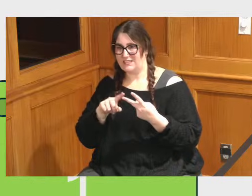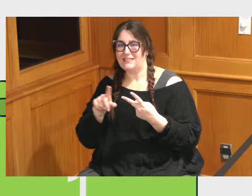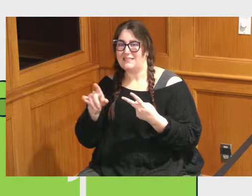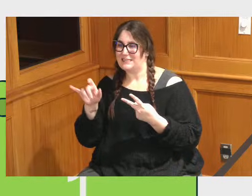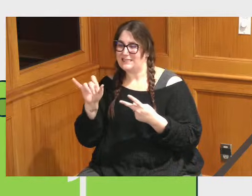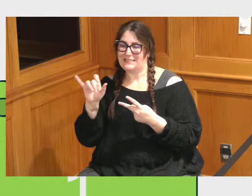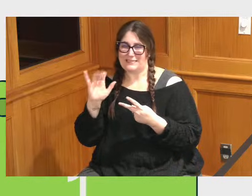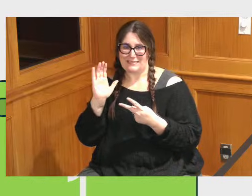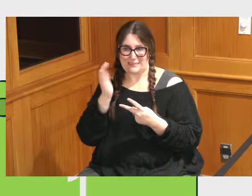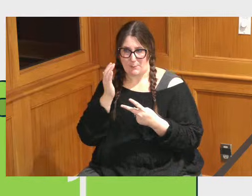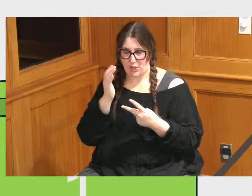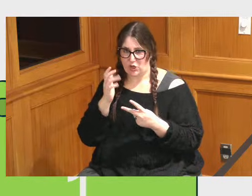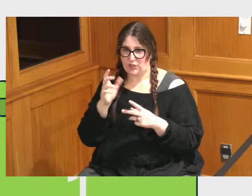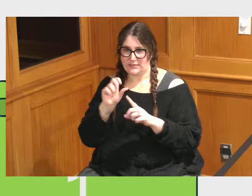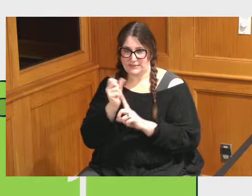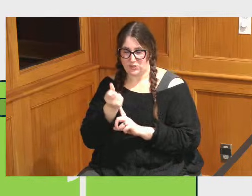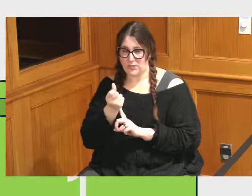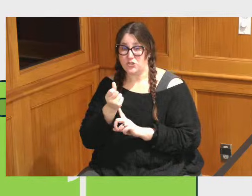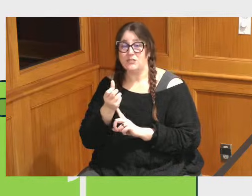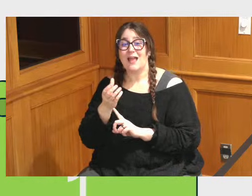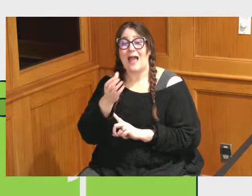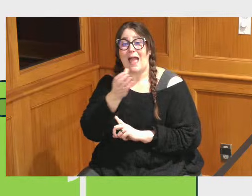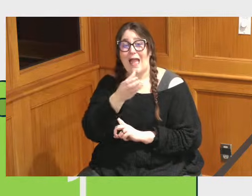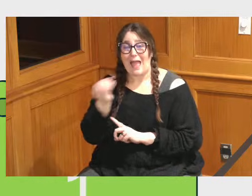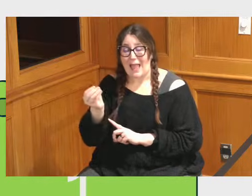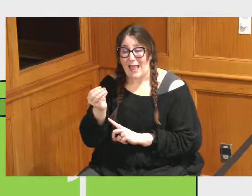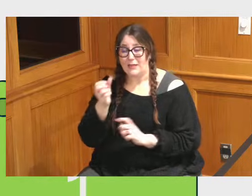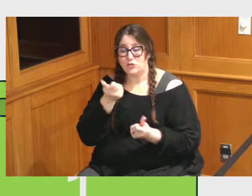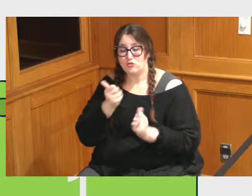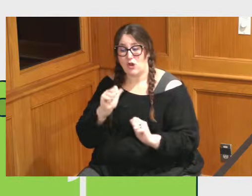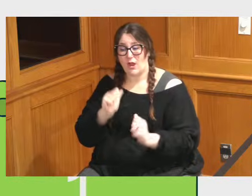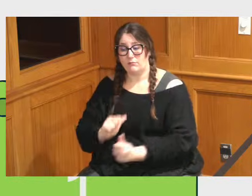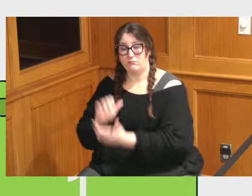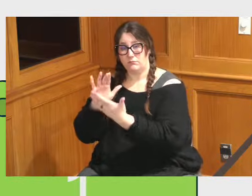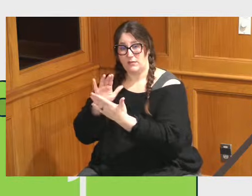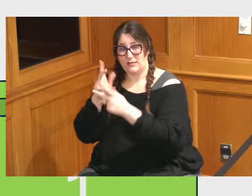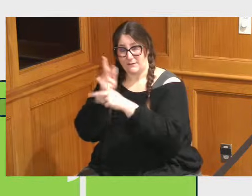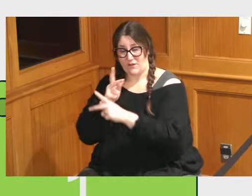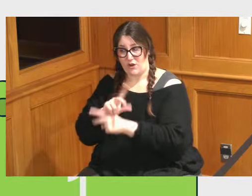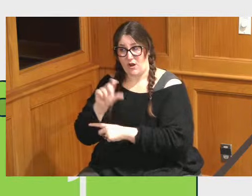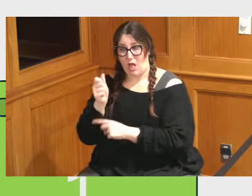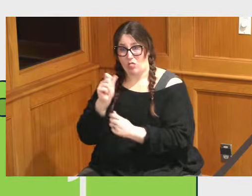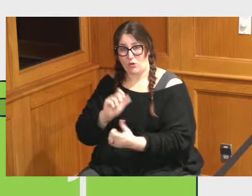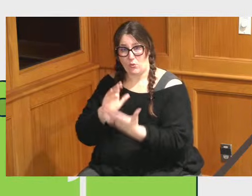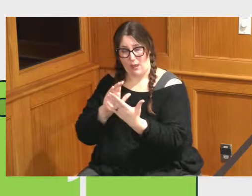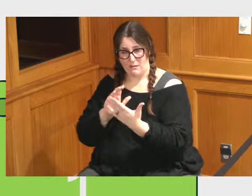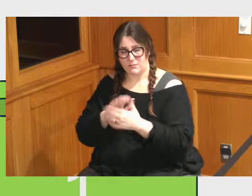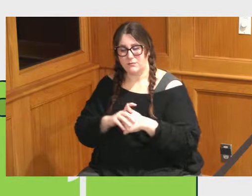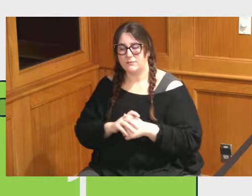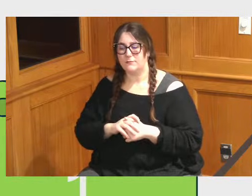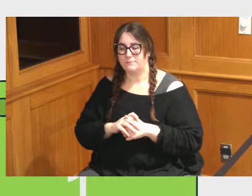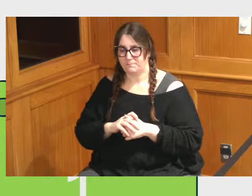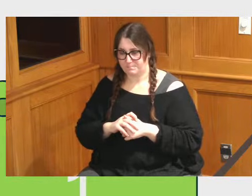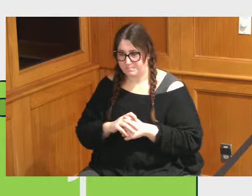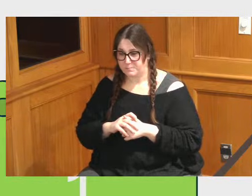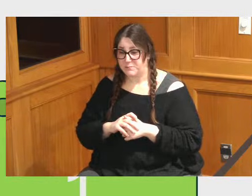as well as pursuing other ways to get to Yes. Uh, finally, assuming this is favorably received,